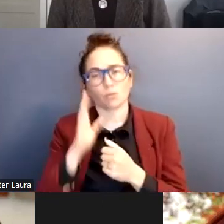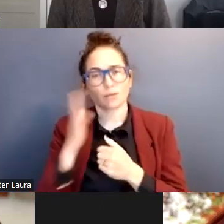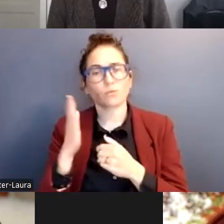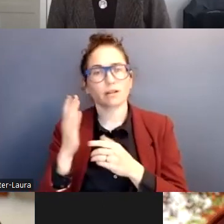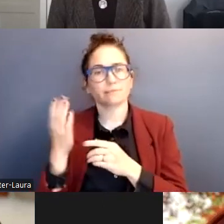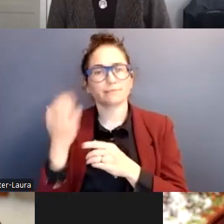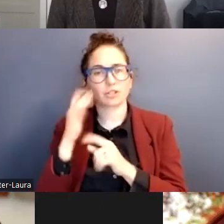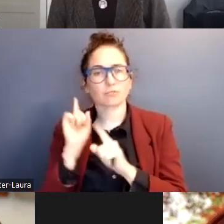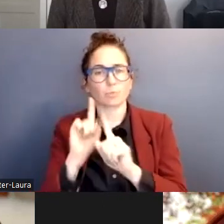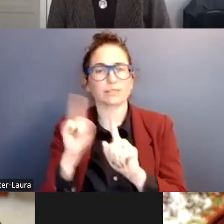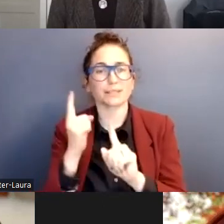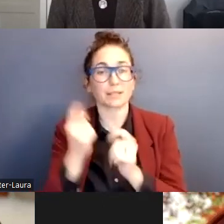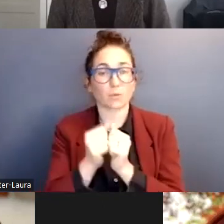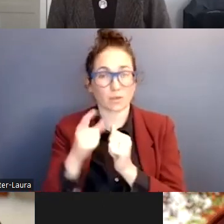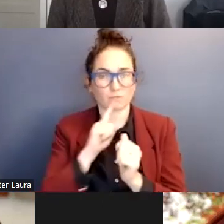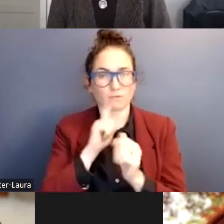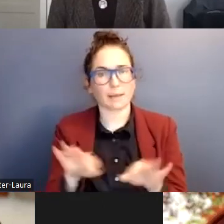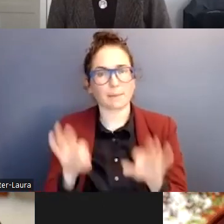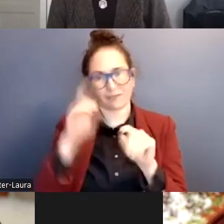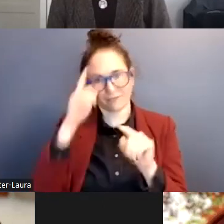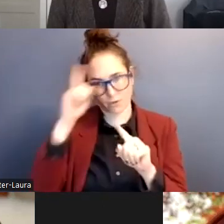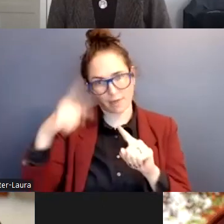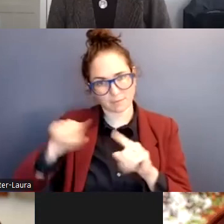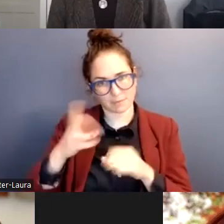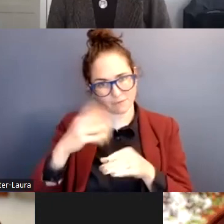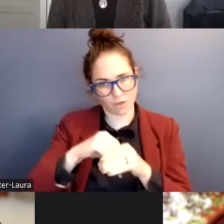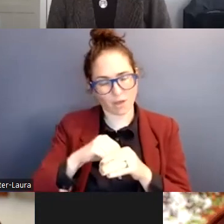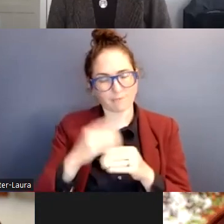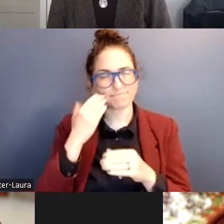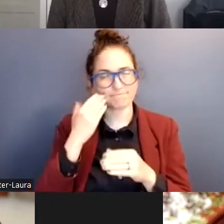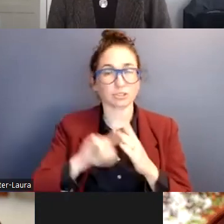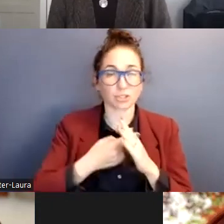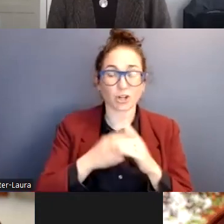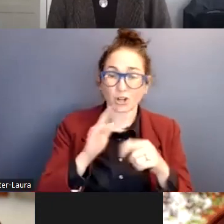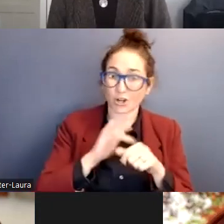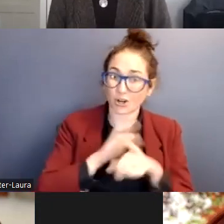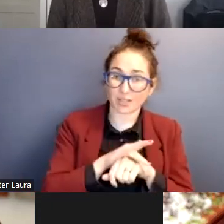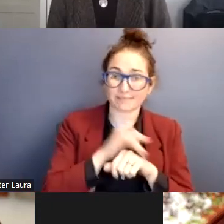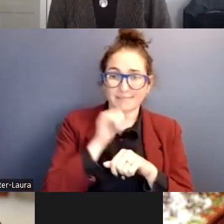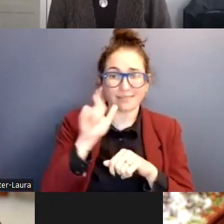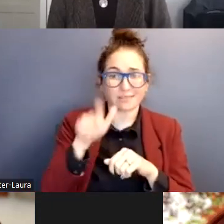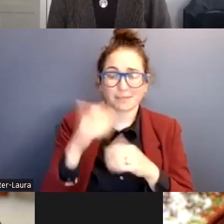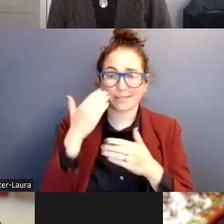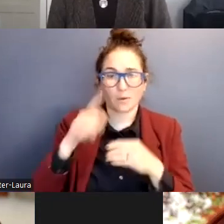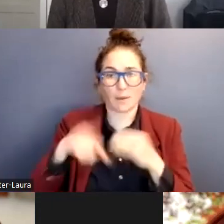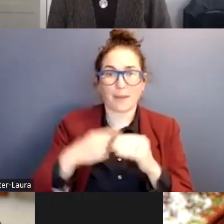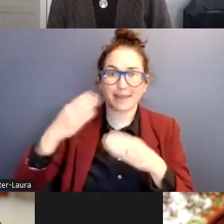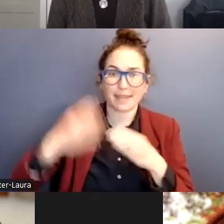daughter because we think it's so important for them to be involved. So start that early on doesn't have to be about the end but start talking about grief